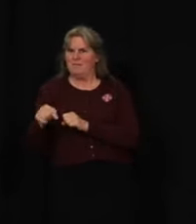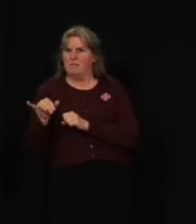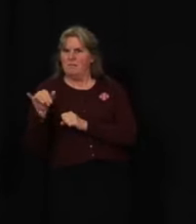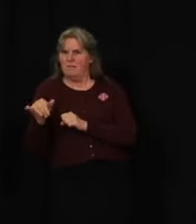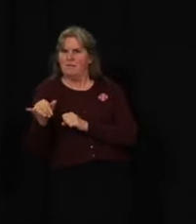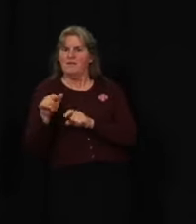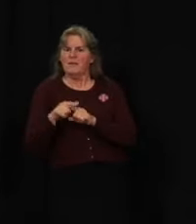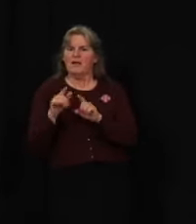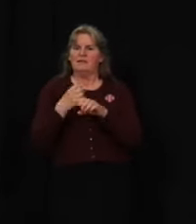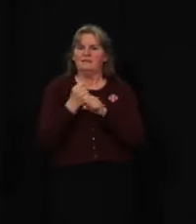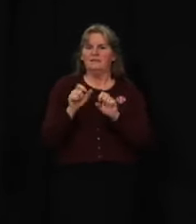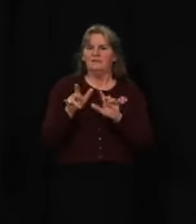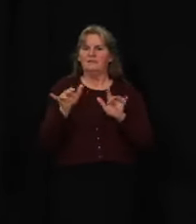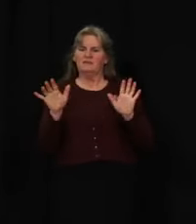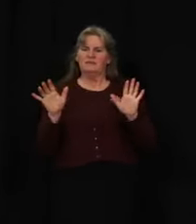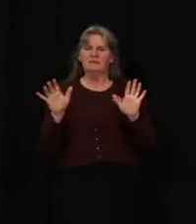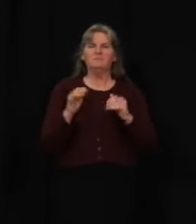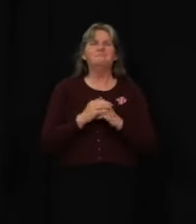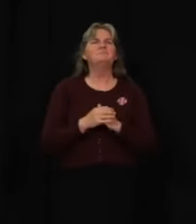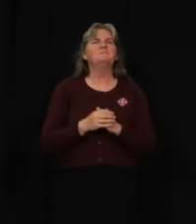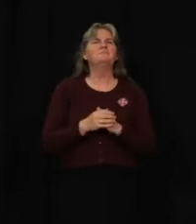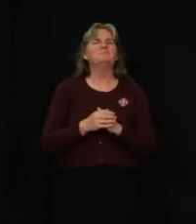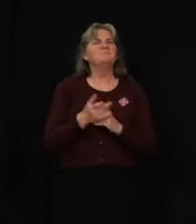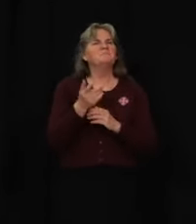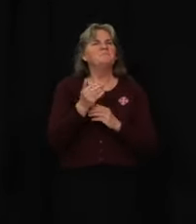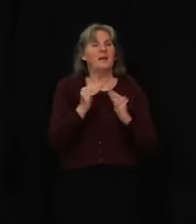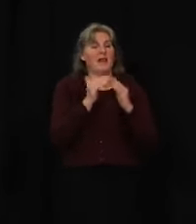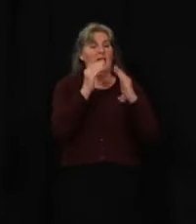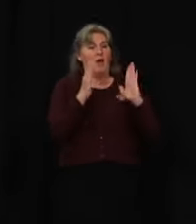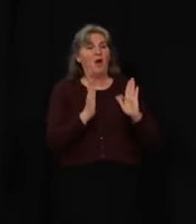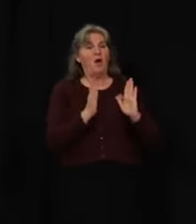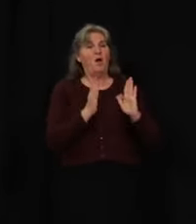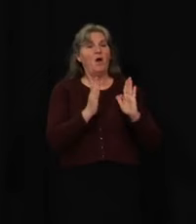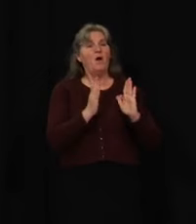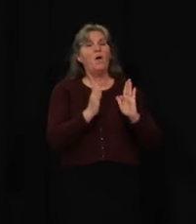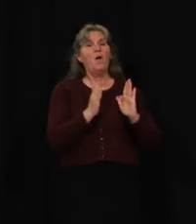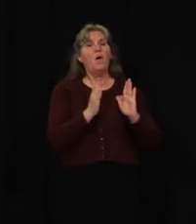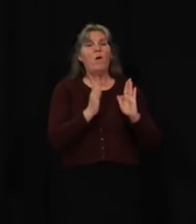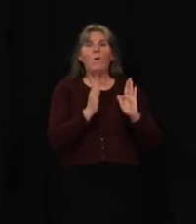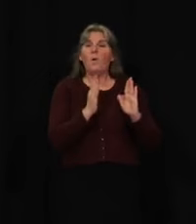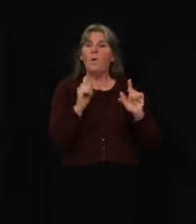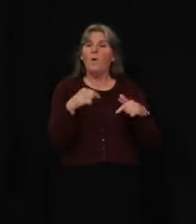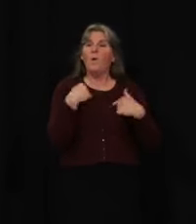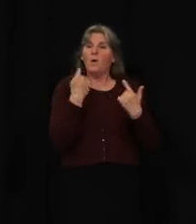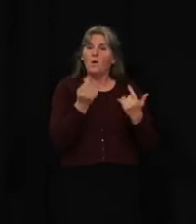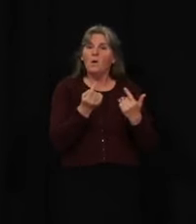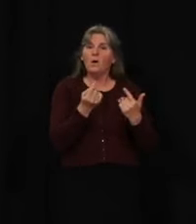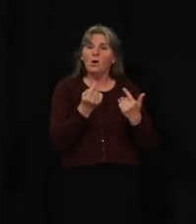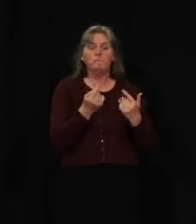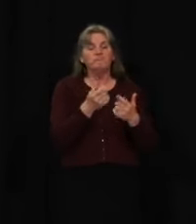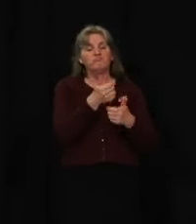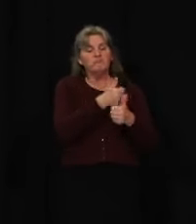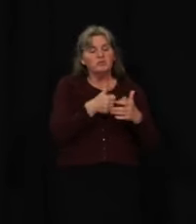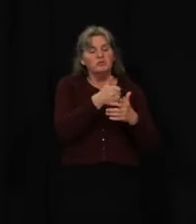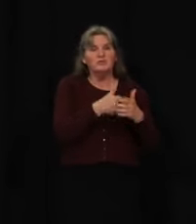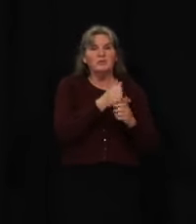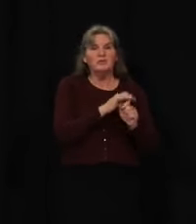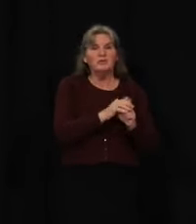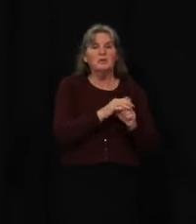On the household bubbles, as of now, a household may now choose